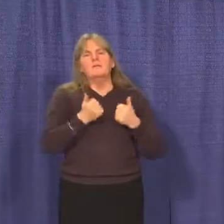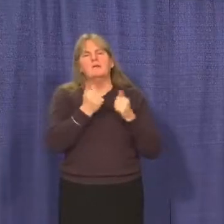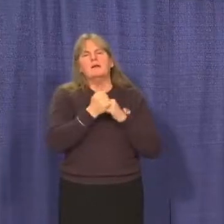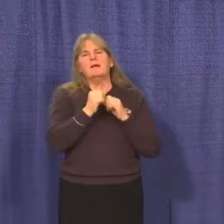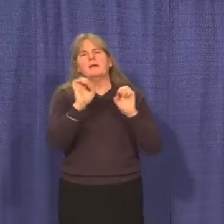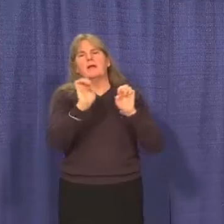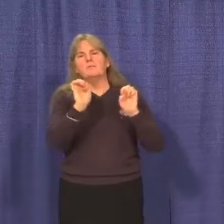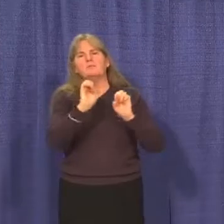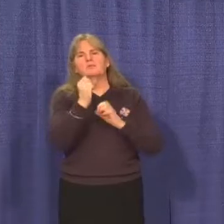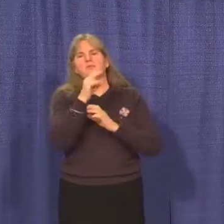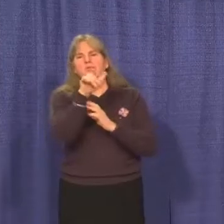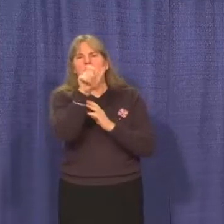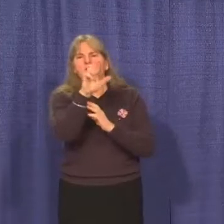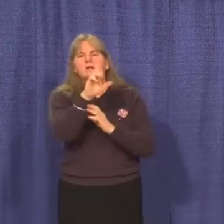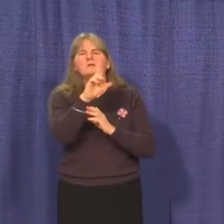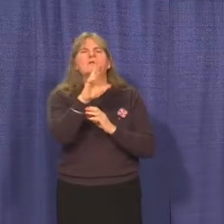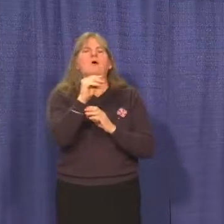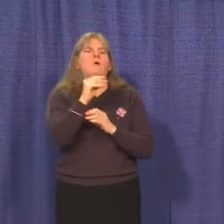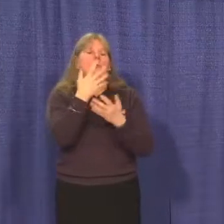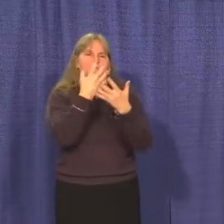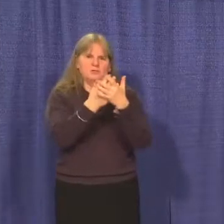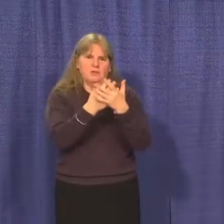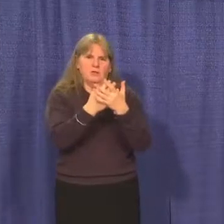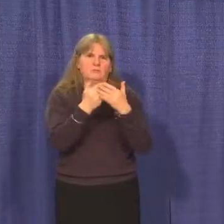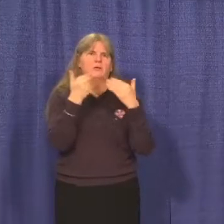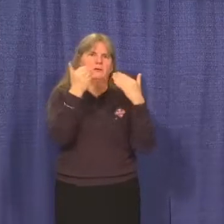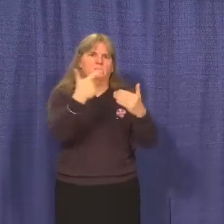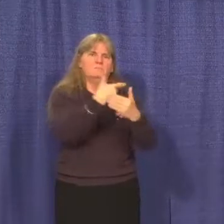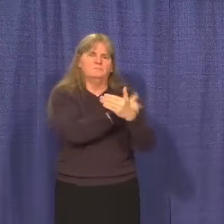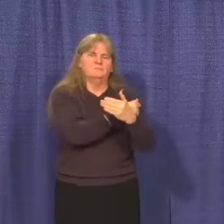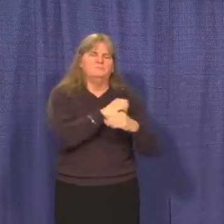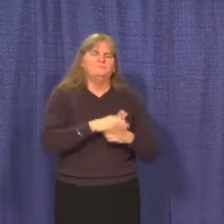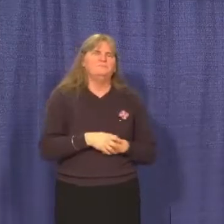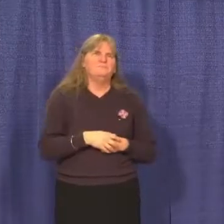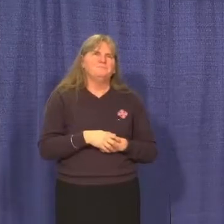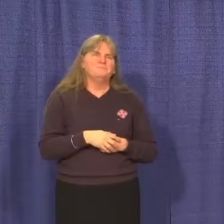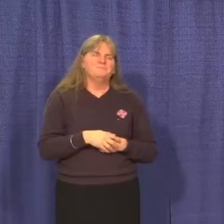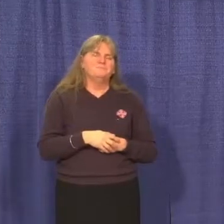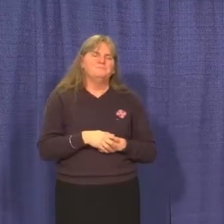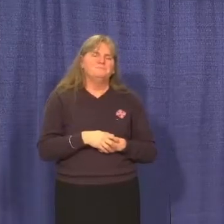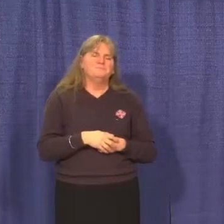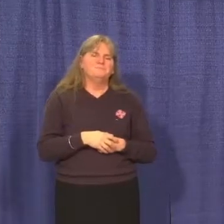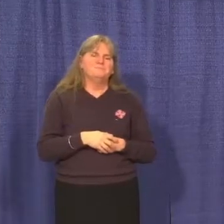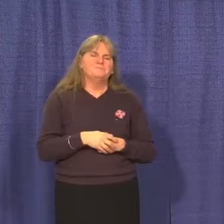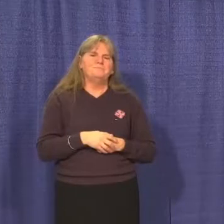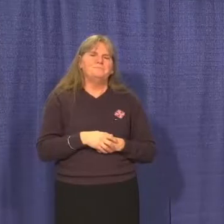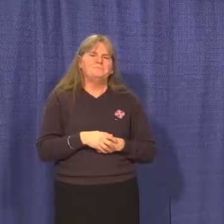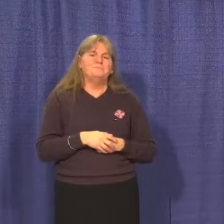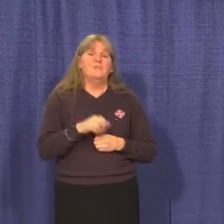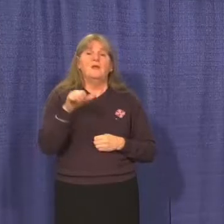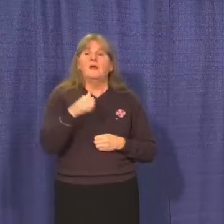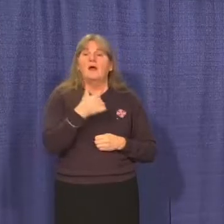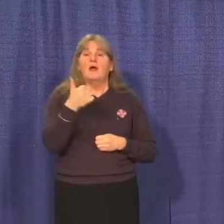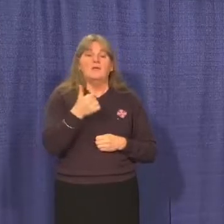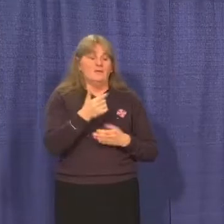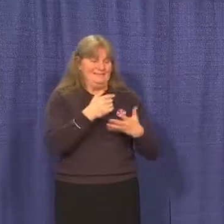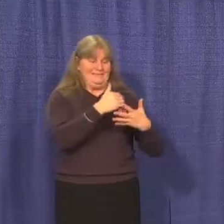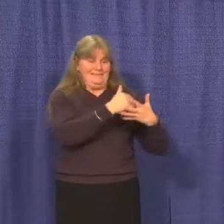marginalized, such as the emergency shelter in correctional Centre. All of the other categories that